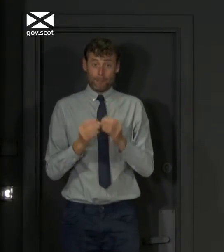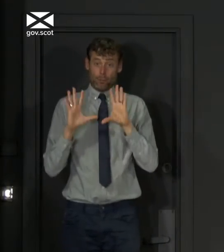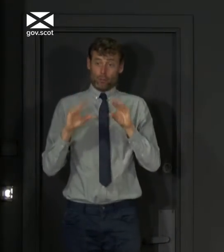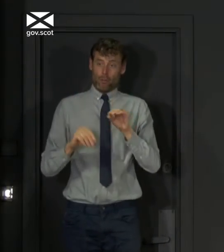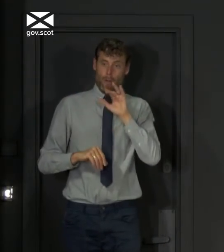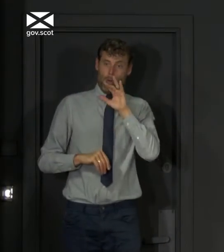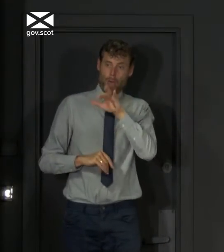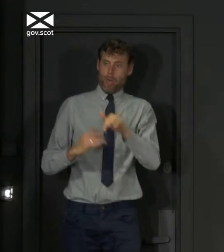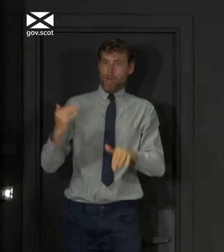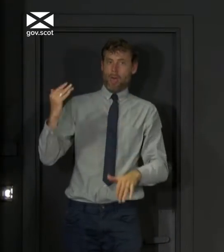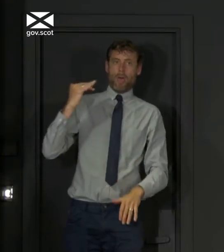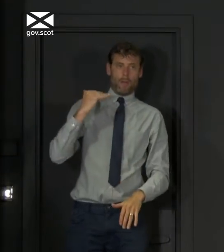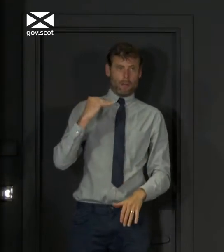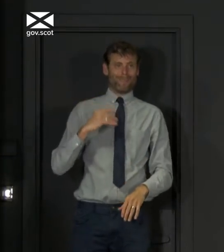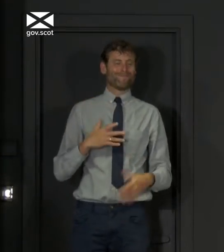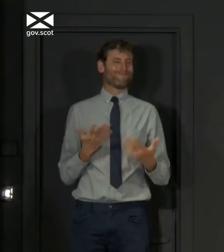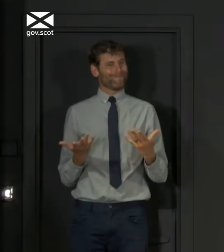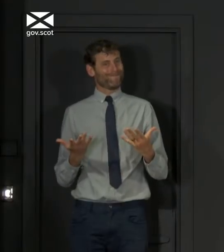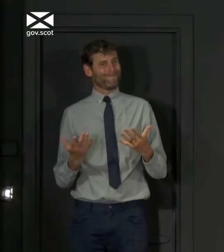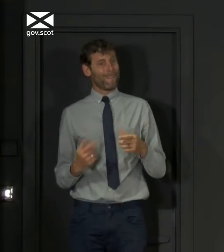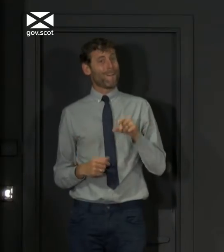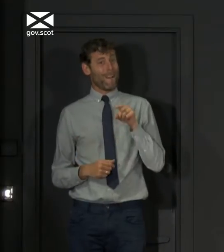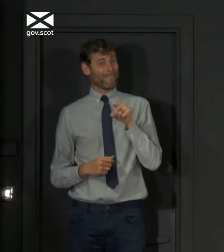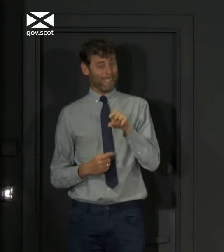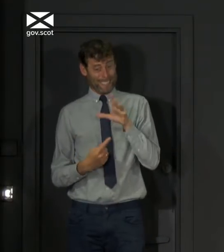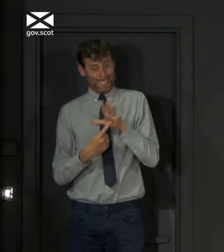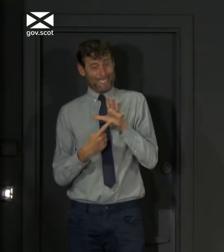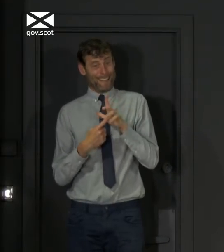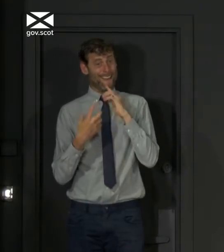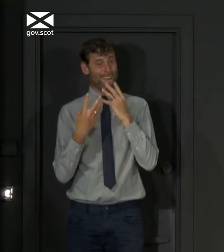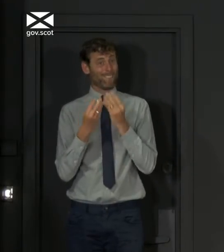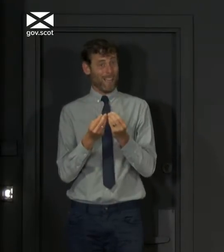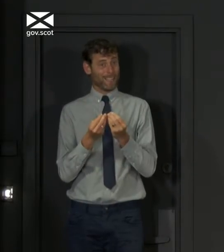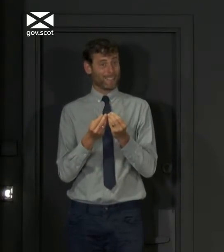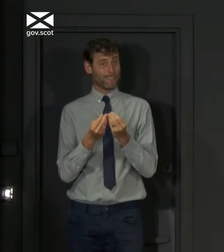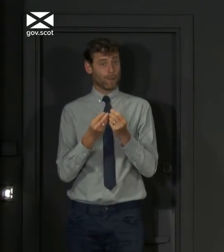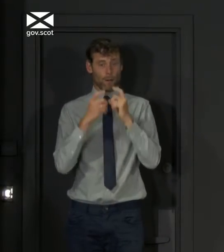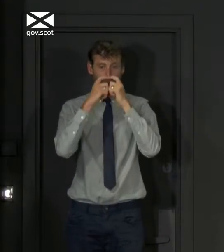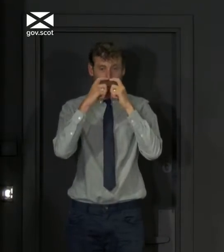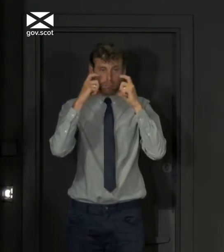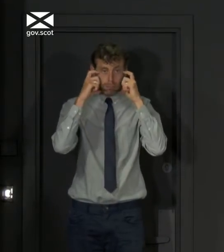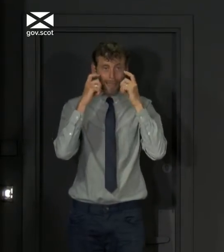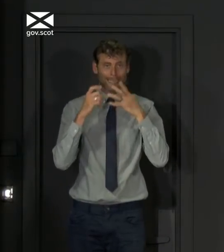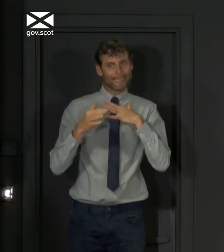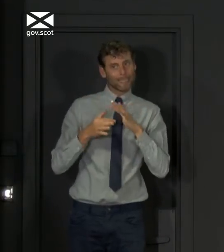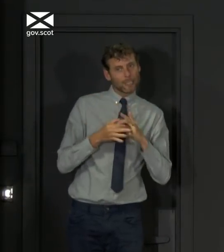therefore it is really strong advice right now to help with that collective effort to